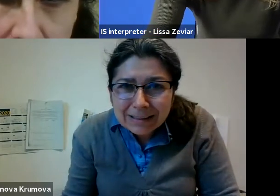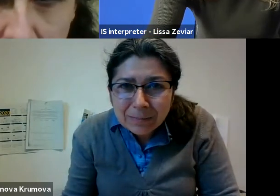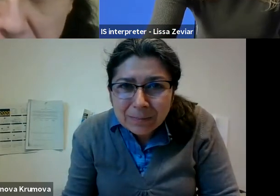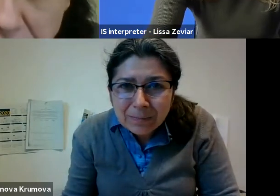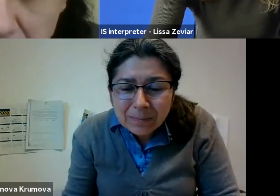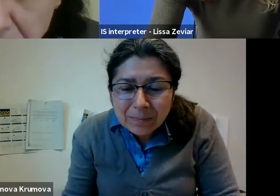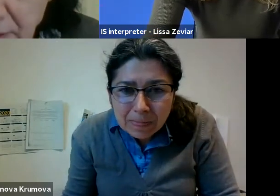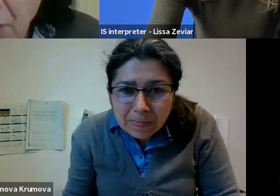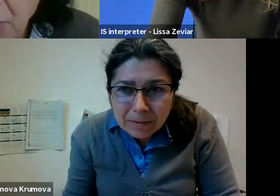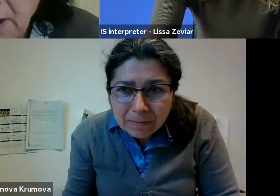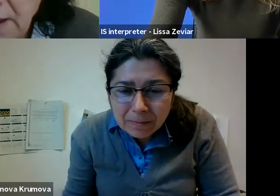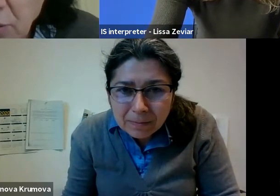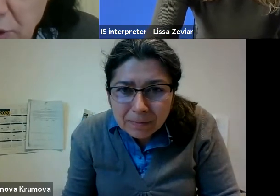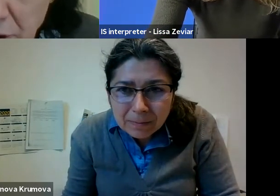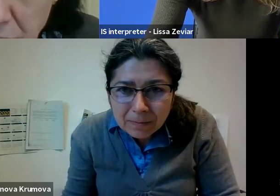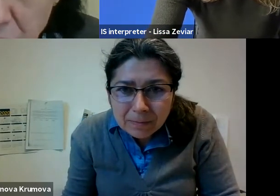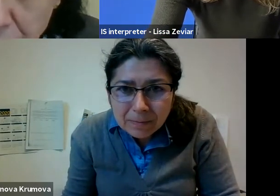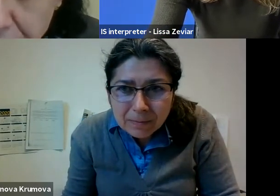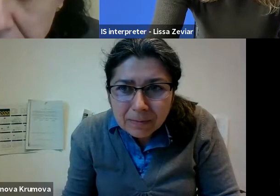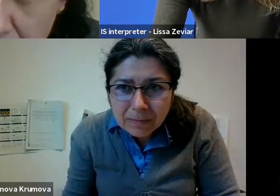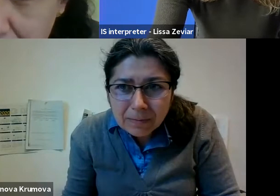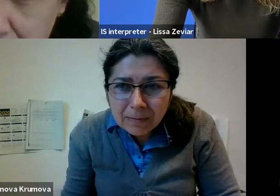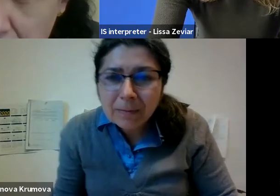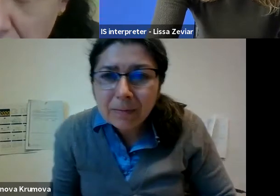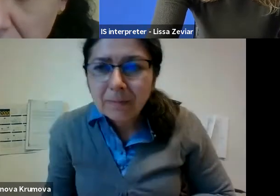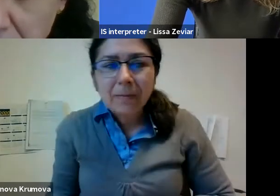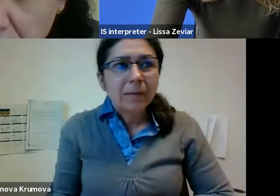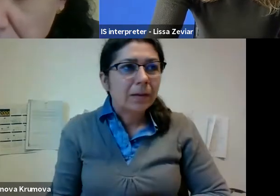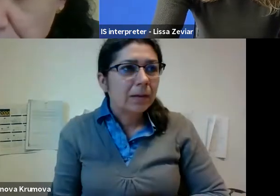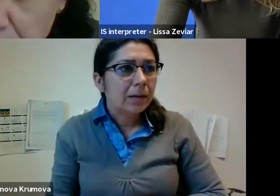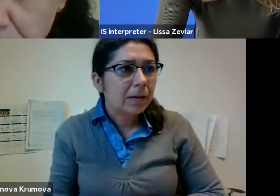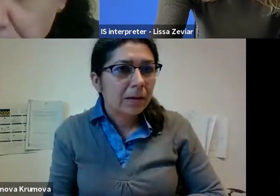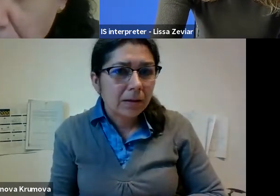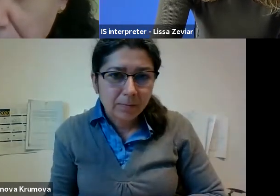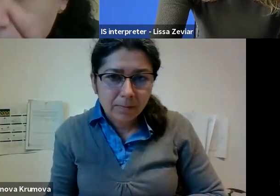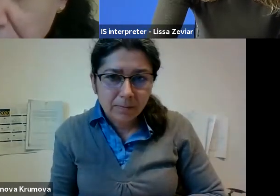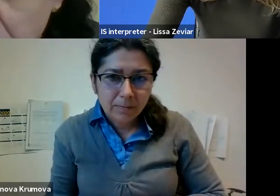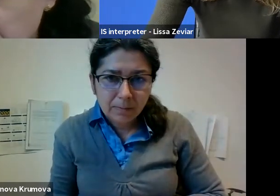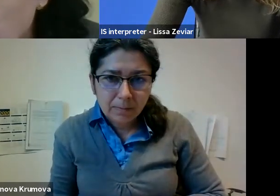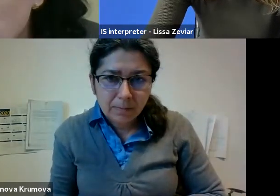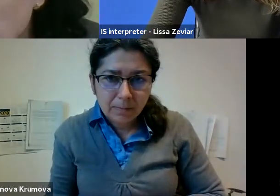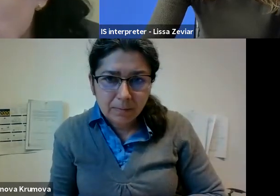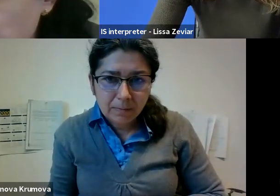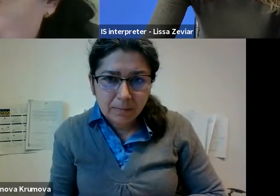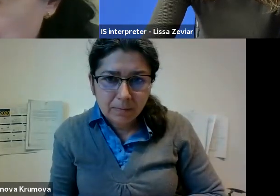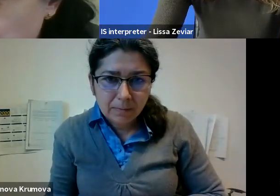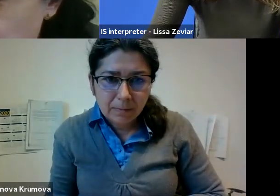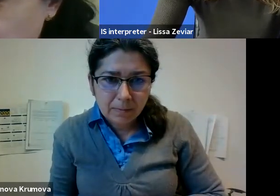Theodora, we cannot hear you very well. Can you perhaps get closer to the mic?